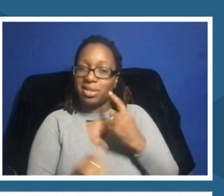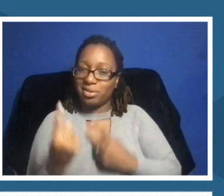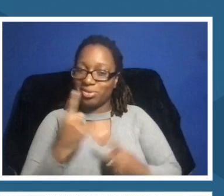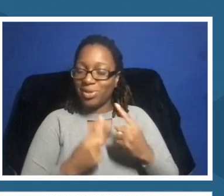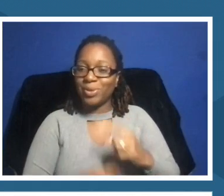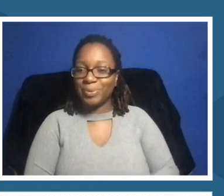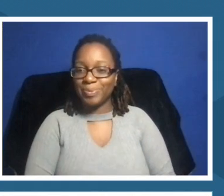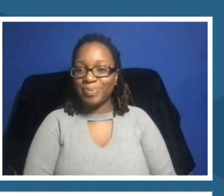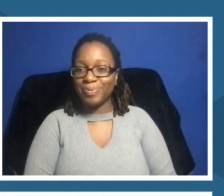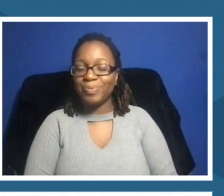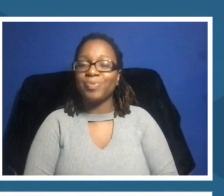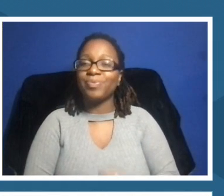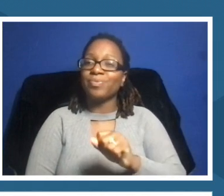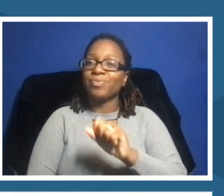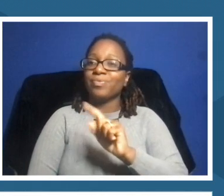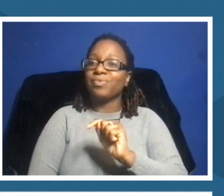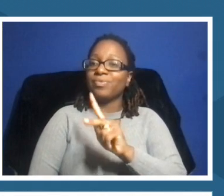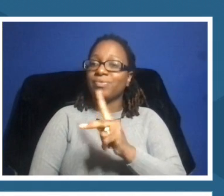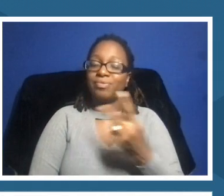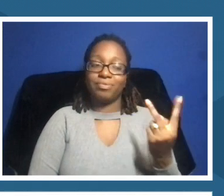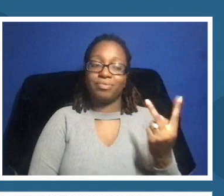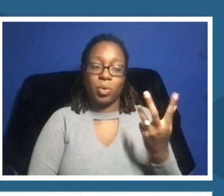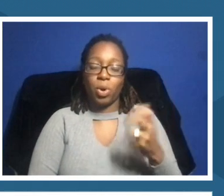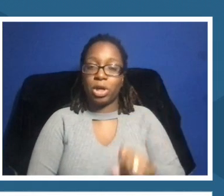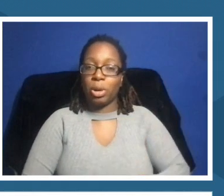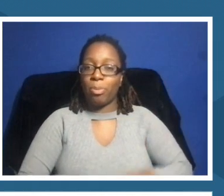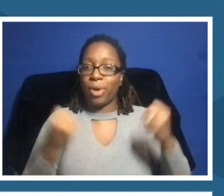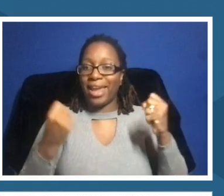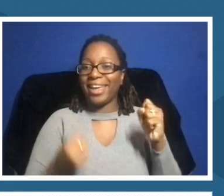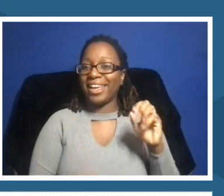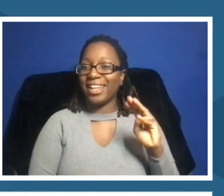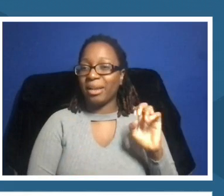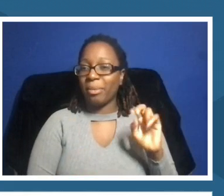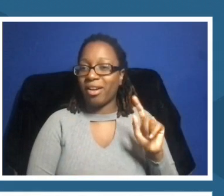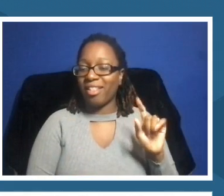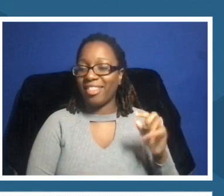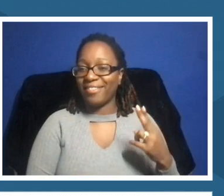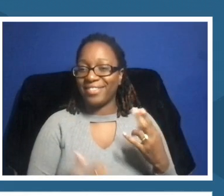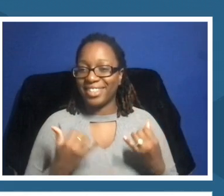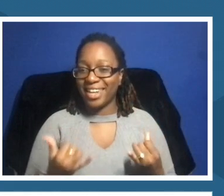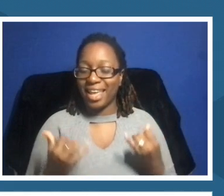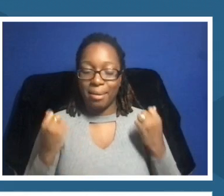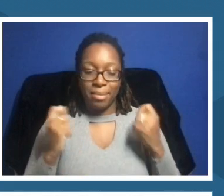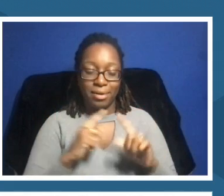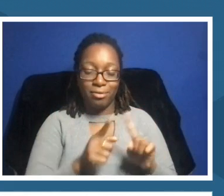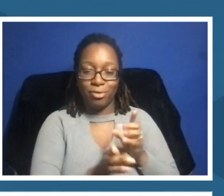break this monolith in several ways today as you've seen